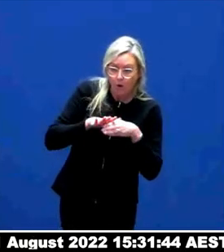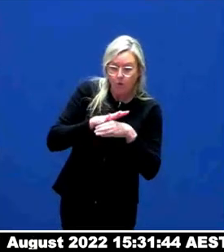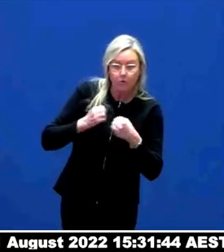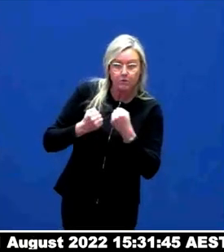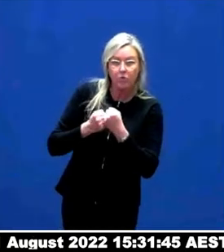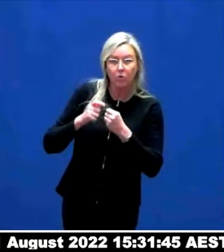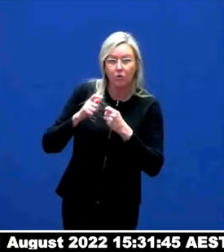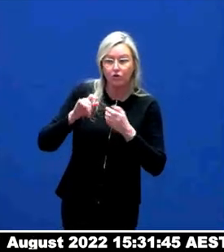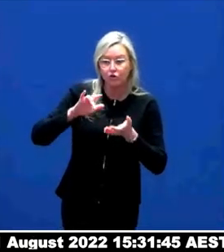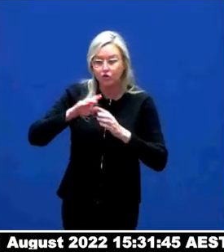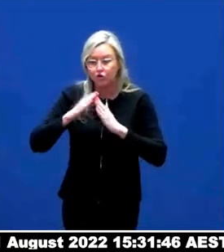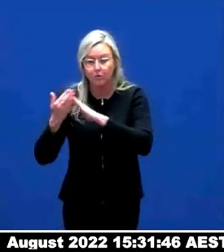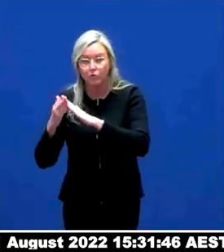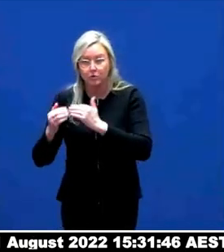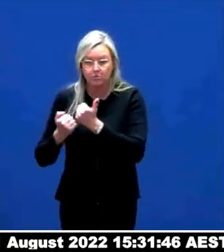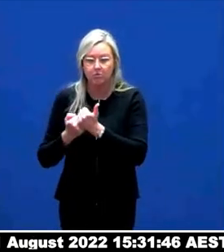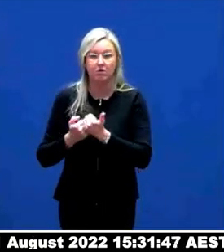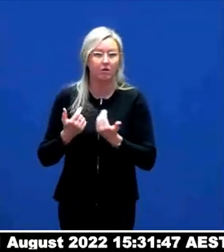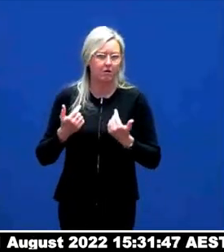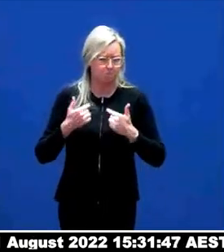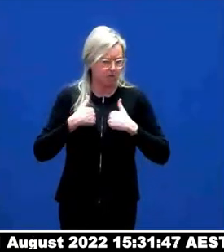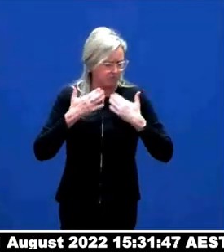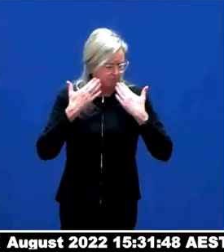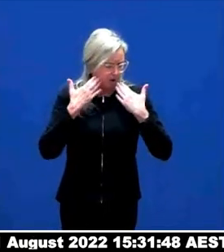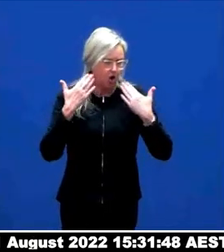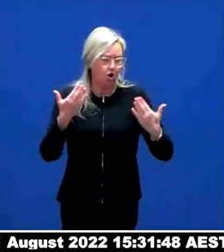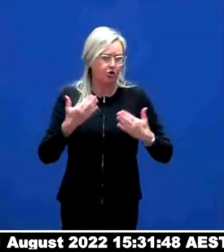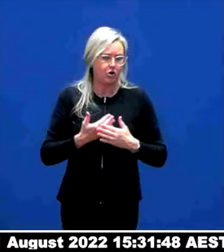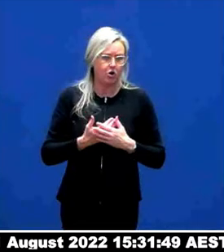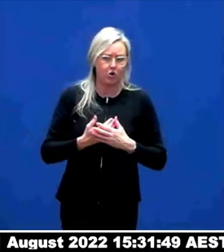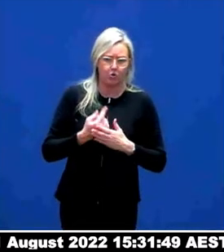'DAVE': I really don't know because, as I said, the only one who's gone through that